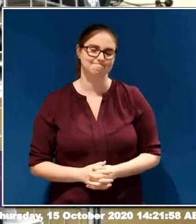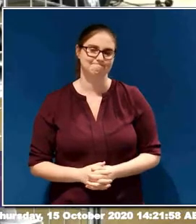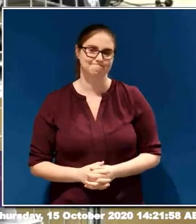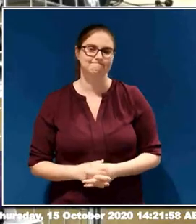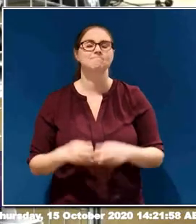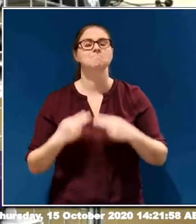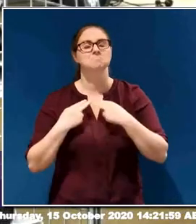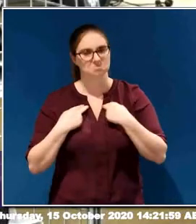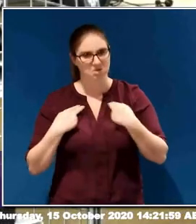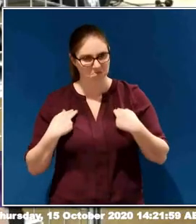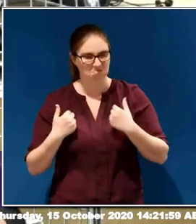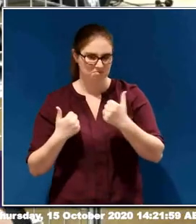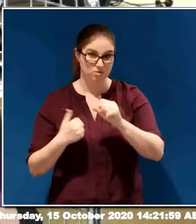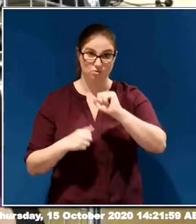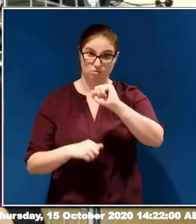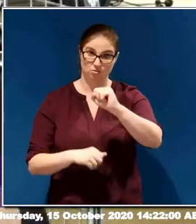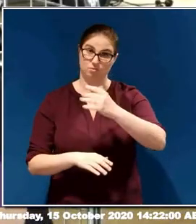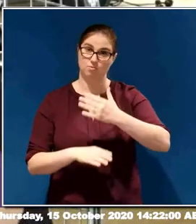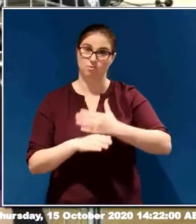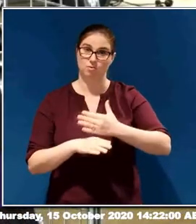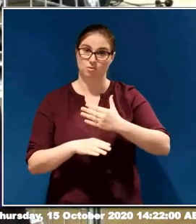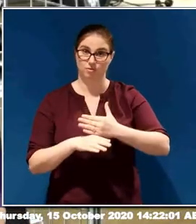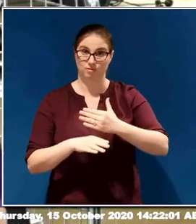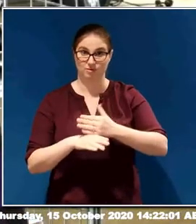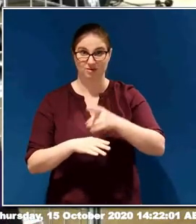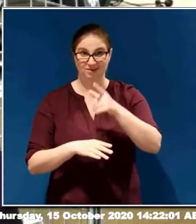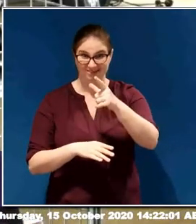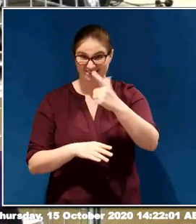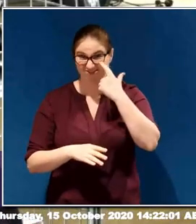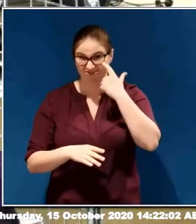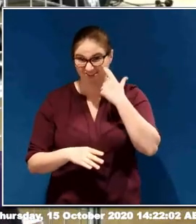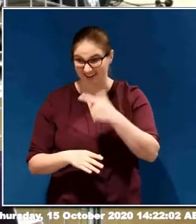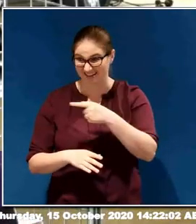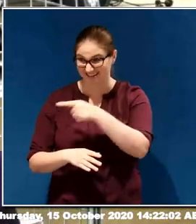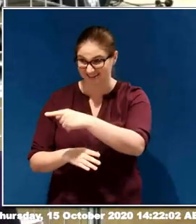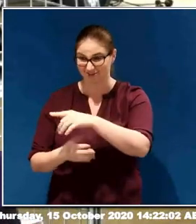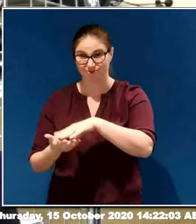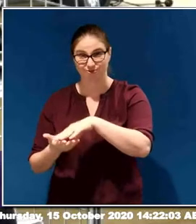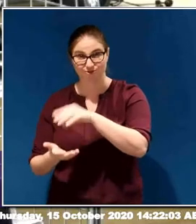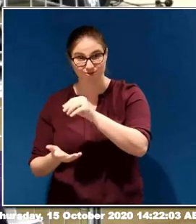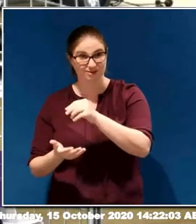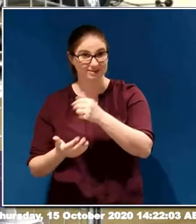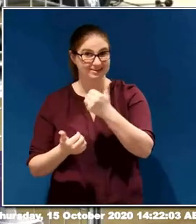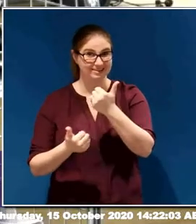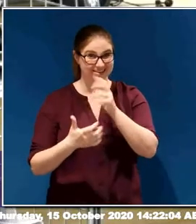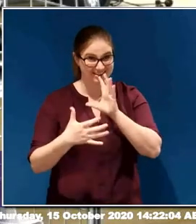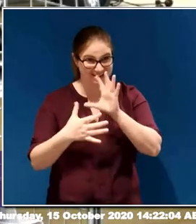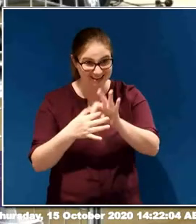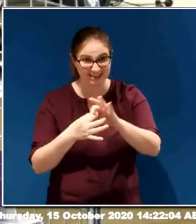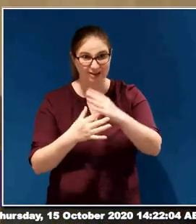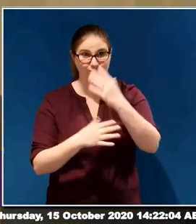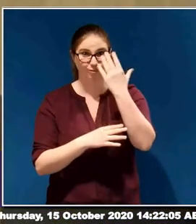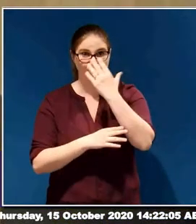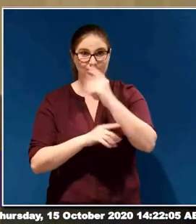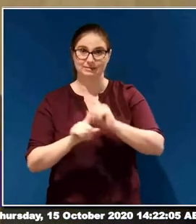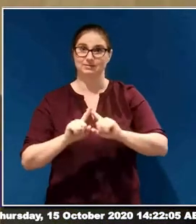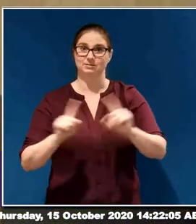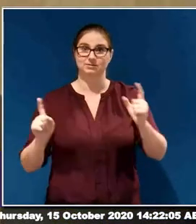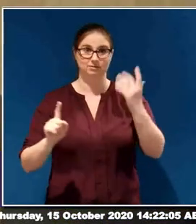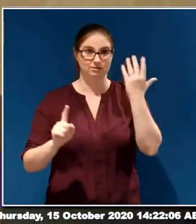students re-enrolled, any reluctance by some schools or principals to do so? Usually that's the case.